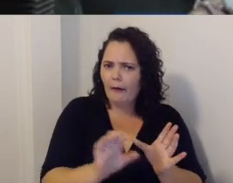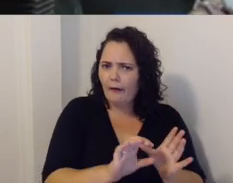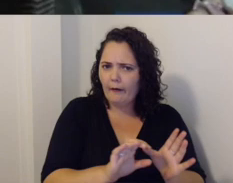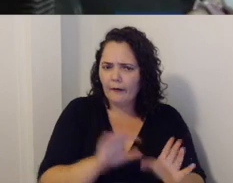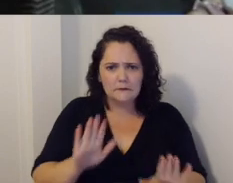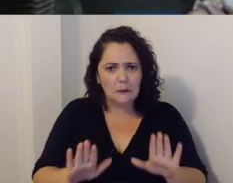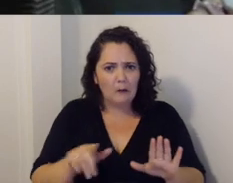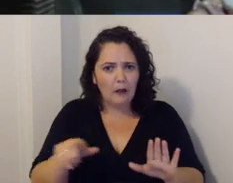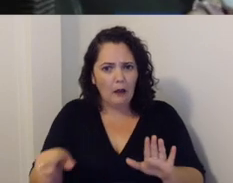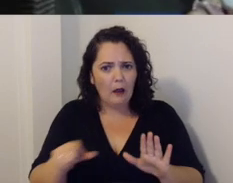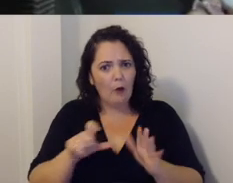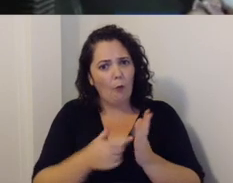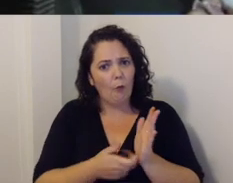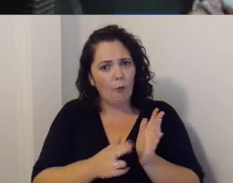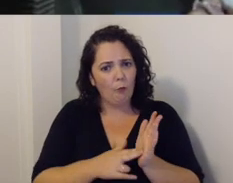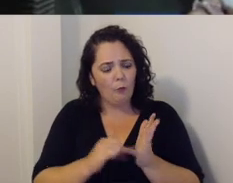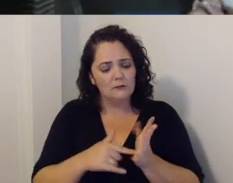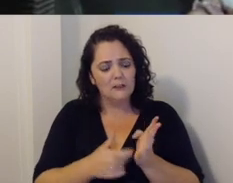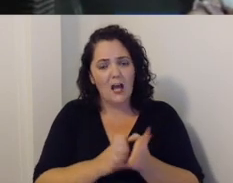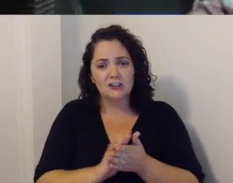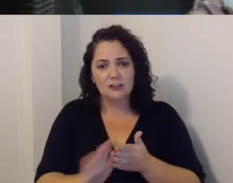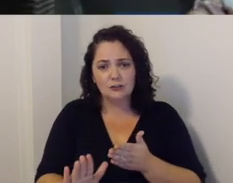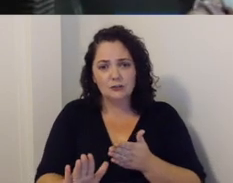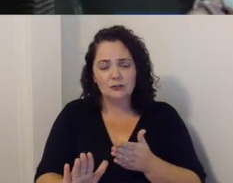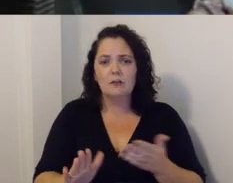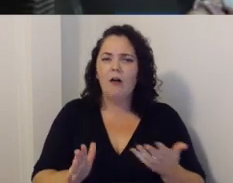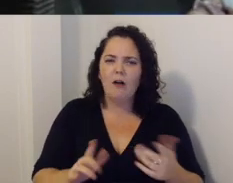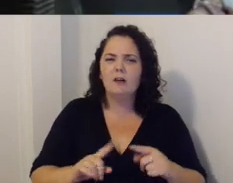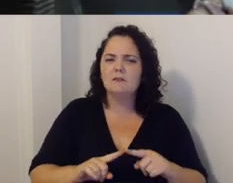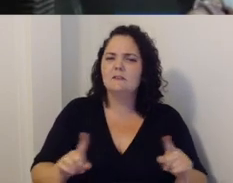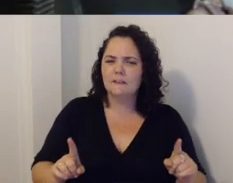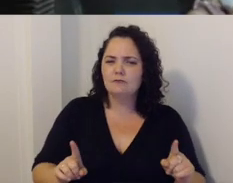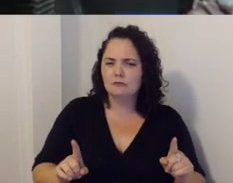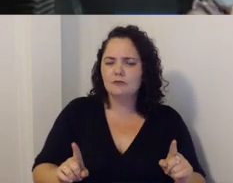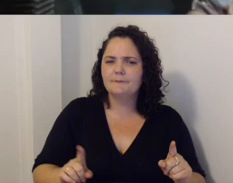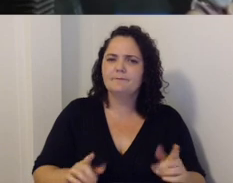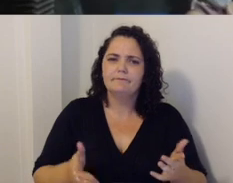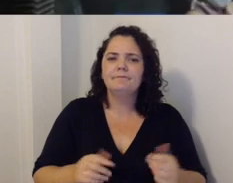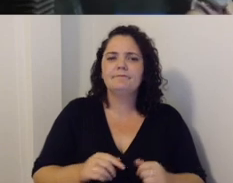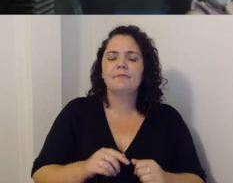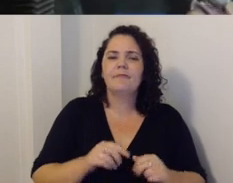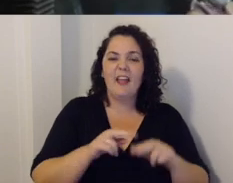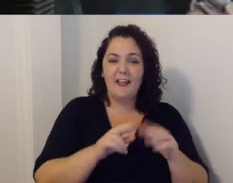you'll you'll see the difference the corn flour won't be quite as fine as the cornstarch also